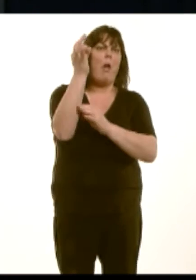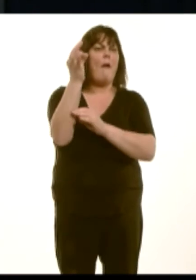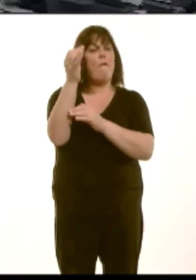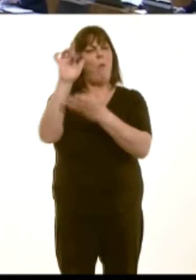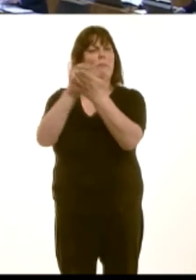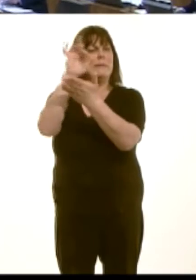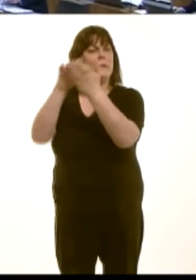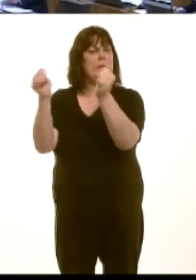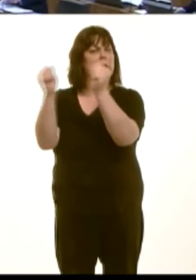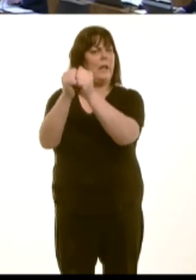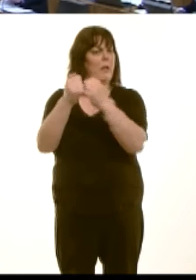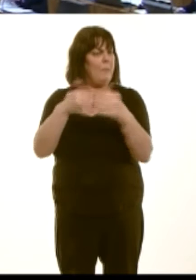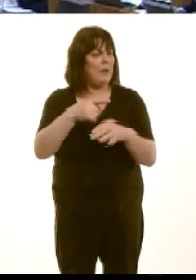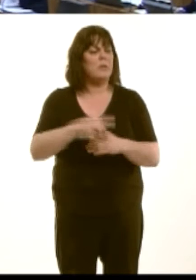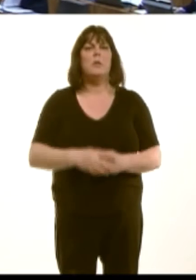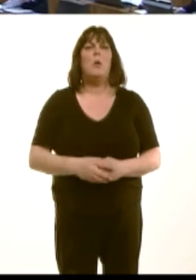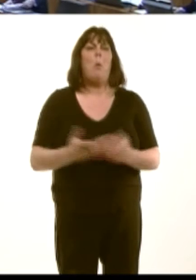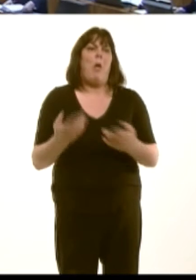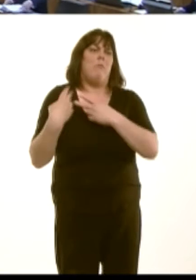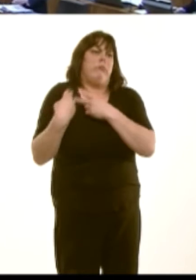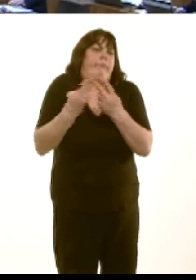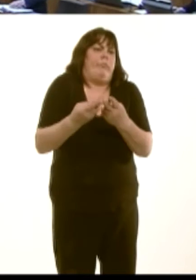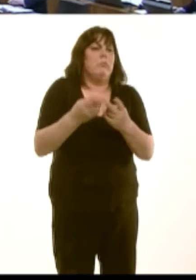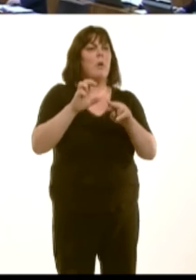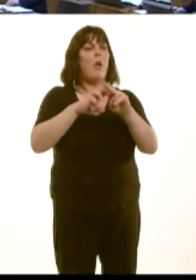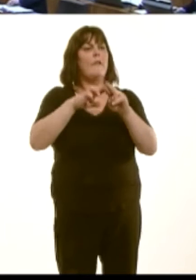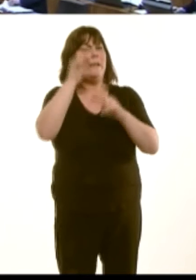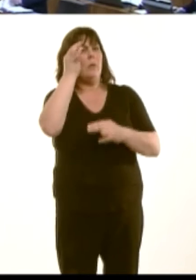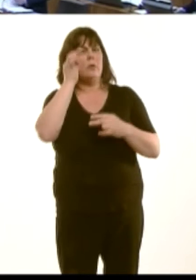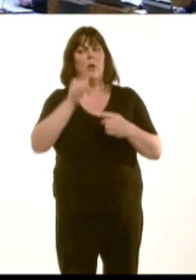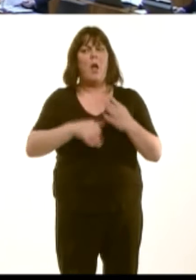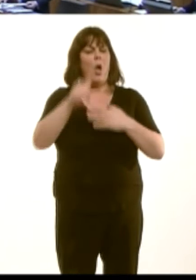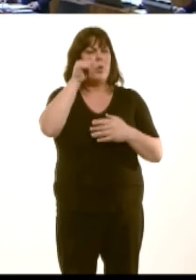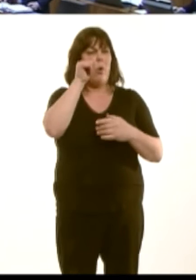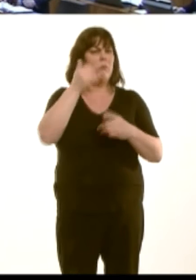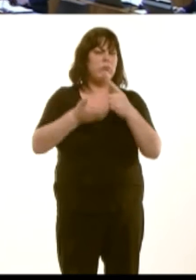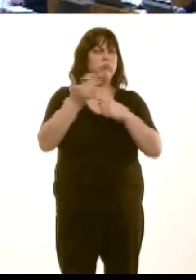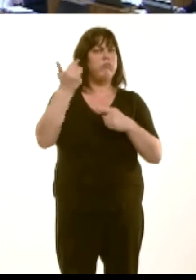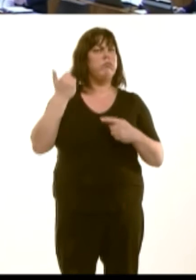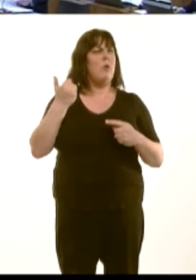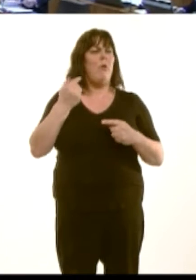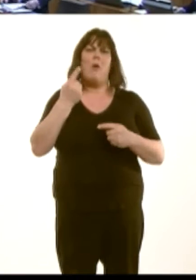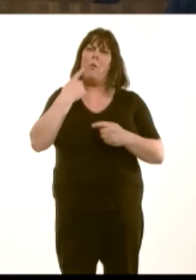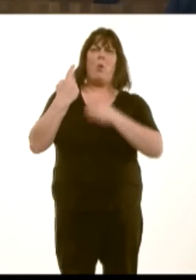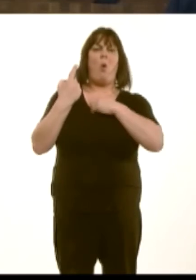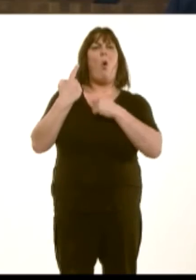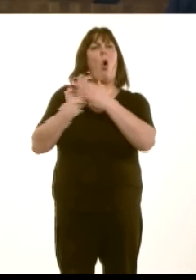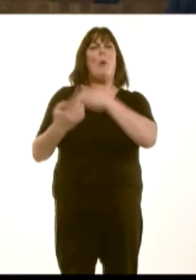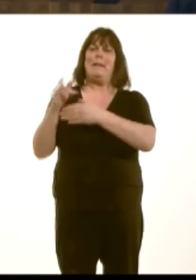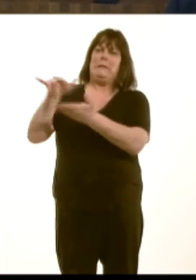Carwyn Jones: Itís ultimately a matter, of course, for Cardiff council. I know that the original understanding was that city deal money was available for English